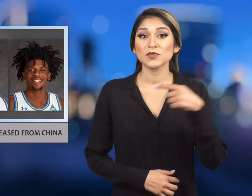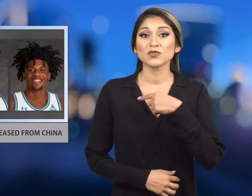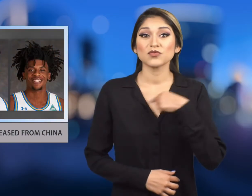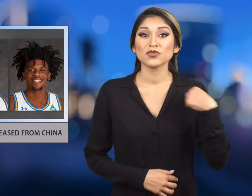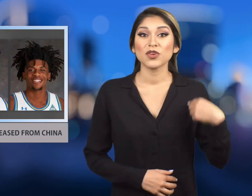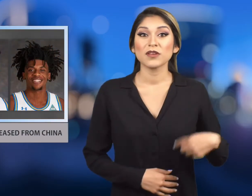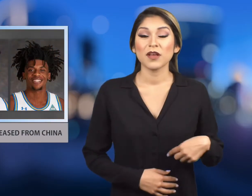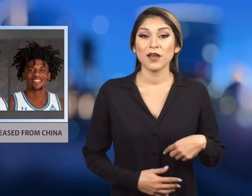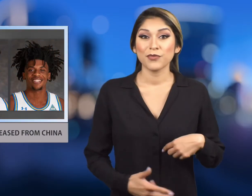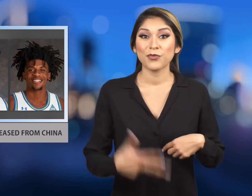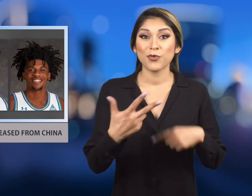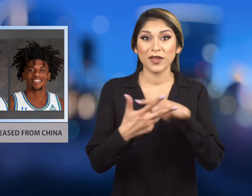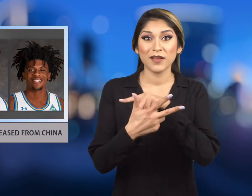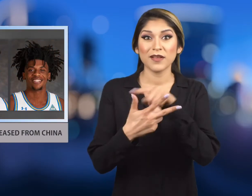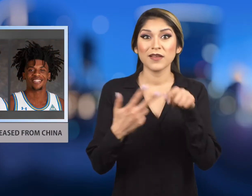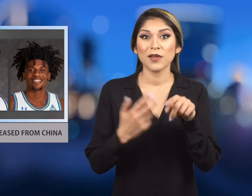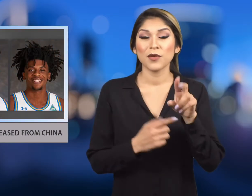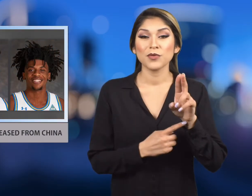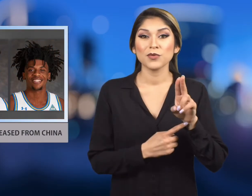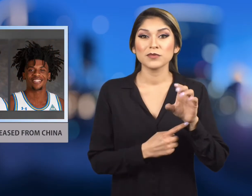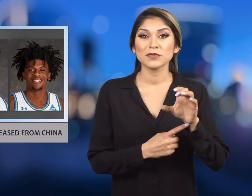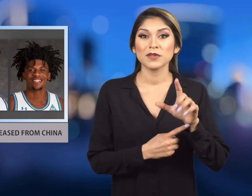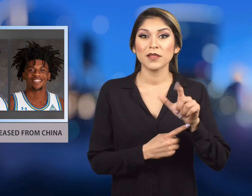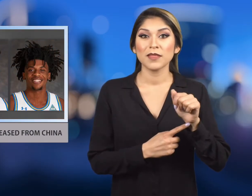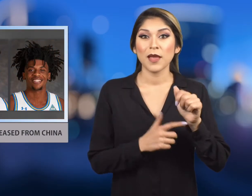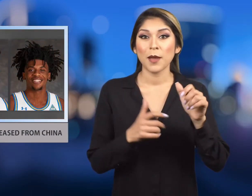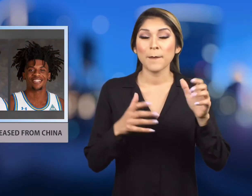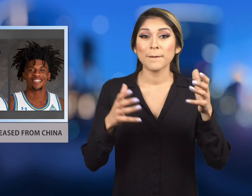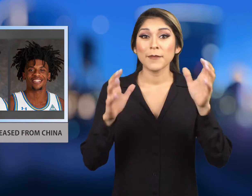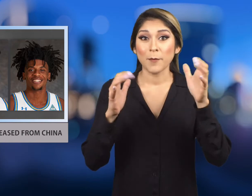Three UCLA men's basketball players